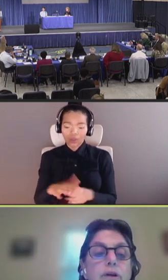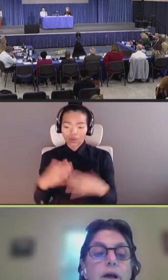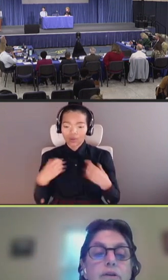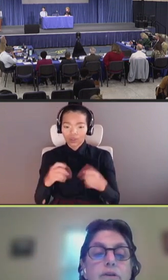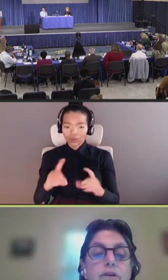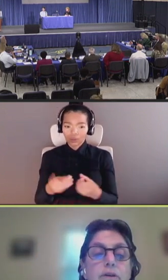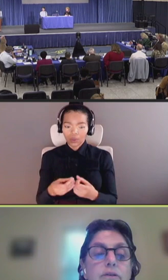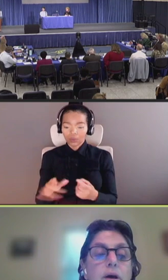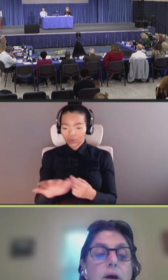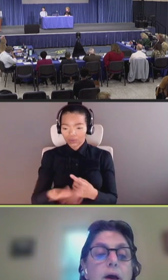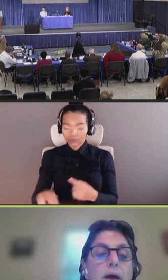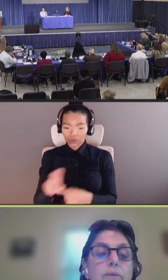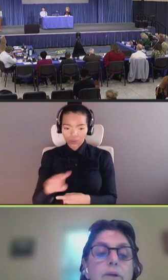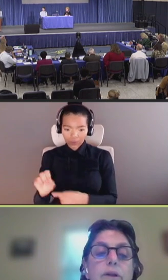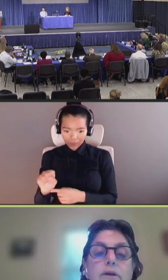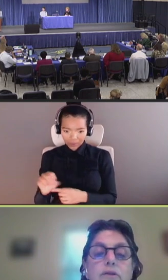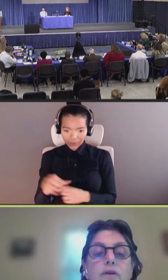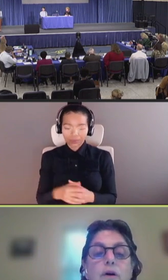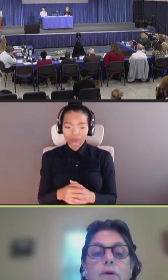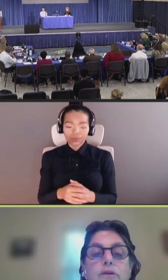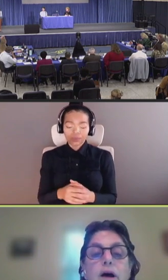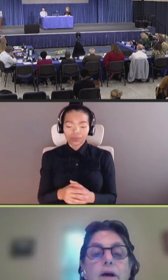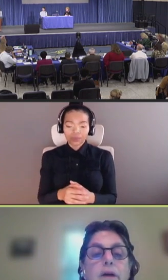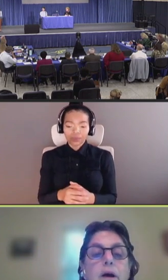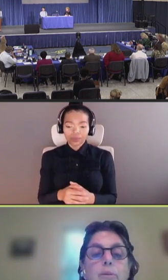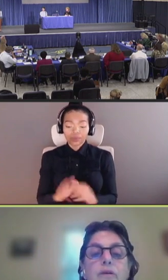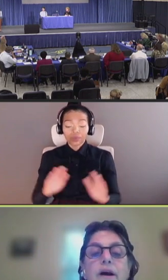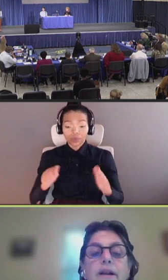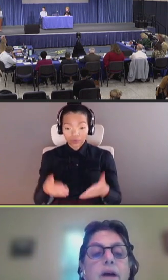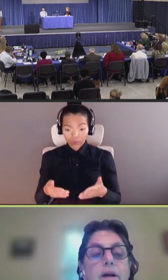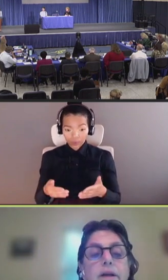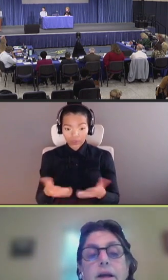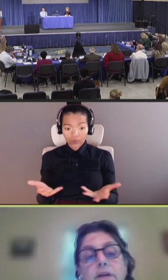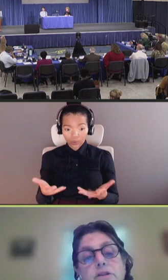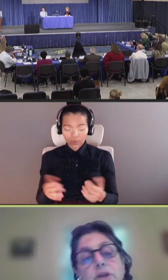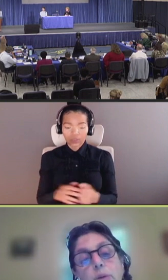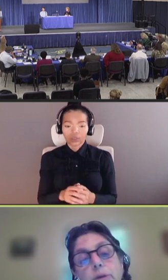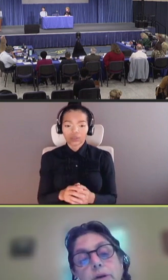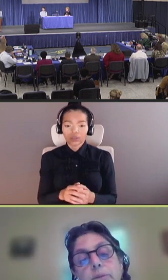United States and really is focused on providing cutting-edge skill building,